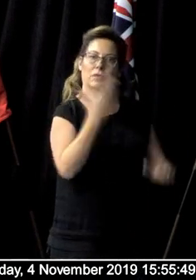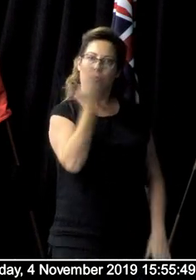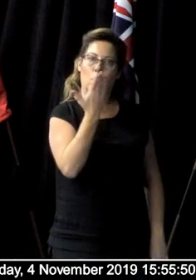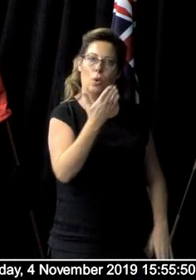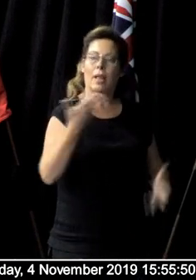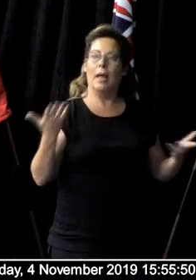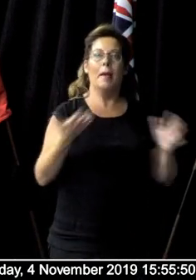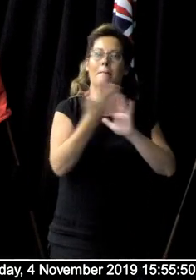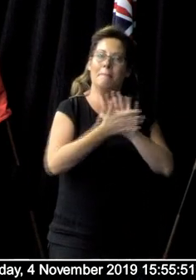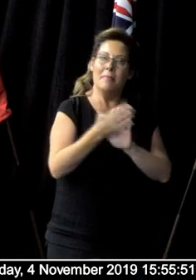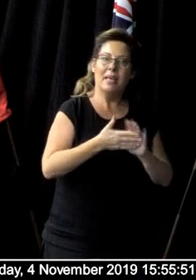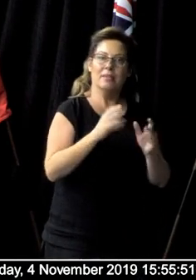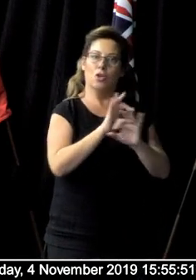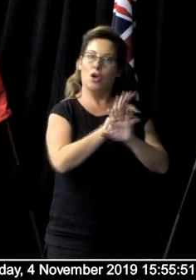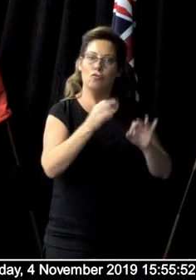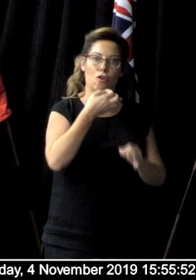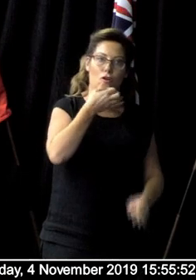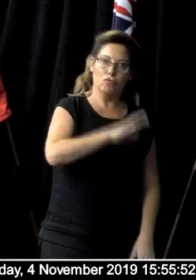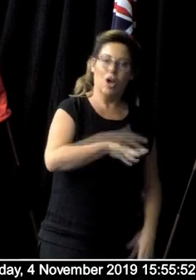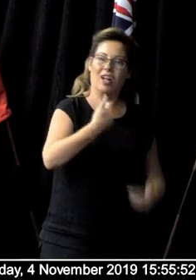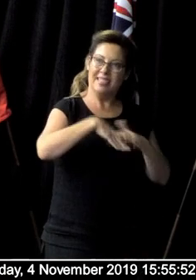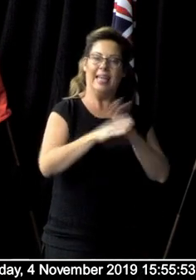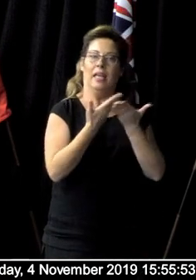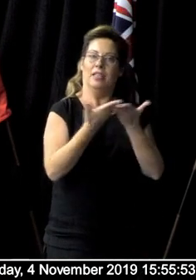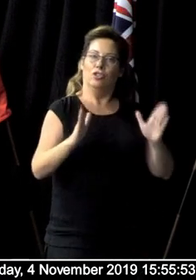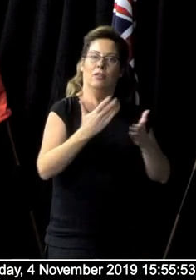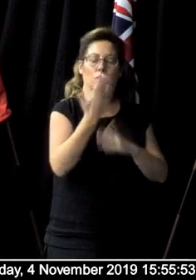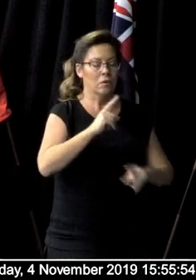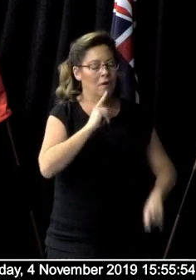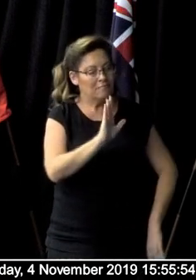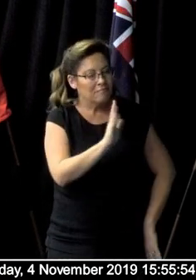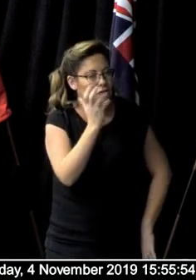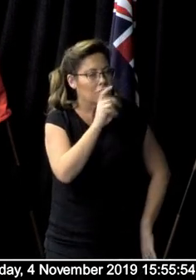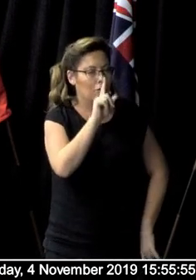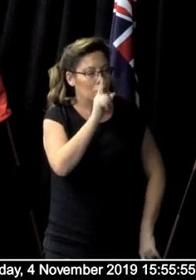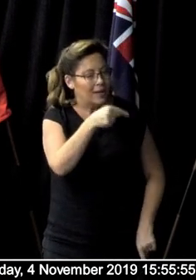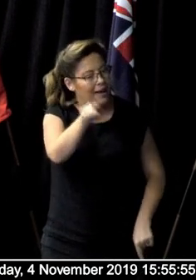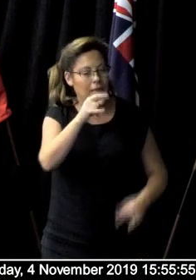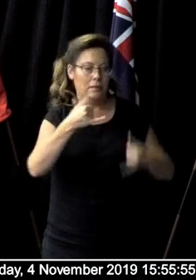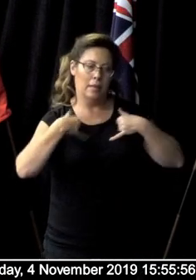a regular school is told that they cannot go on camp, that they – there are,